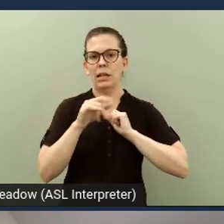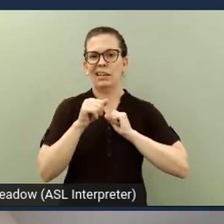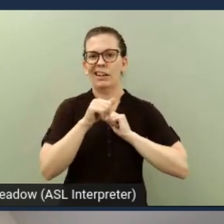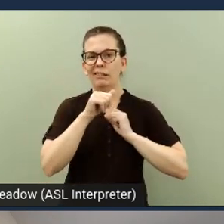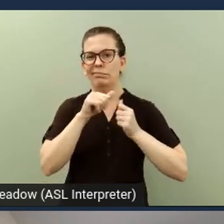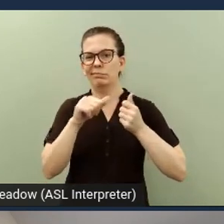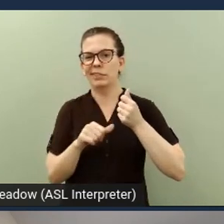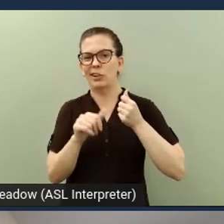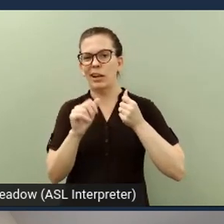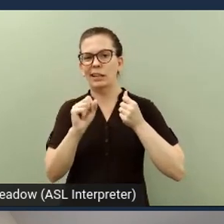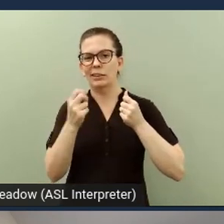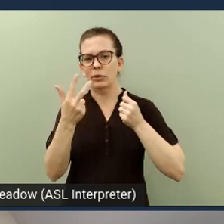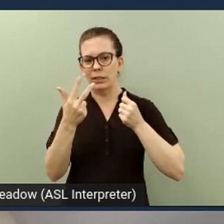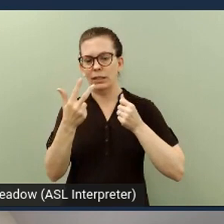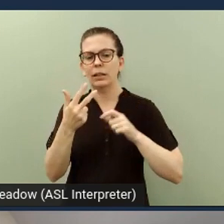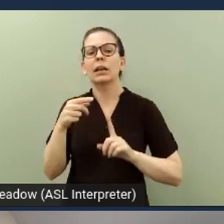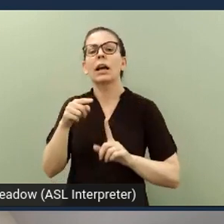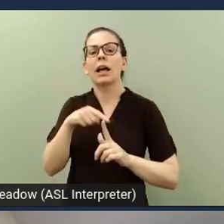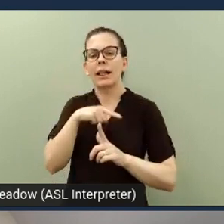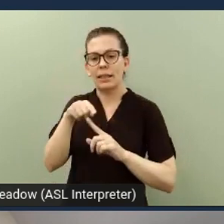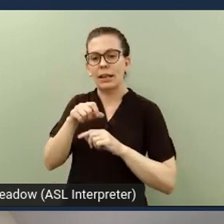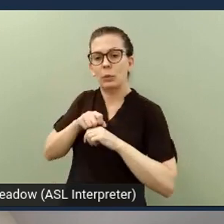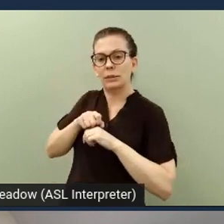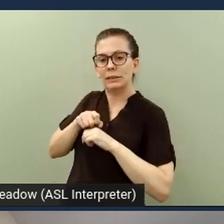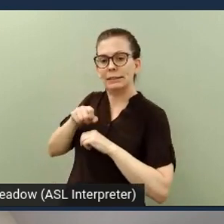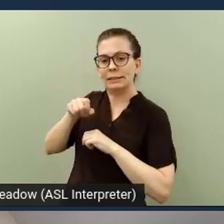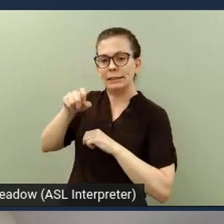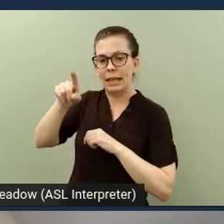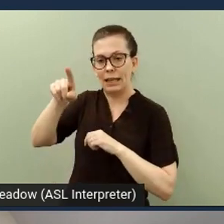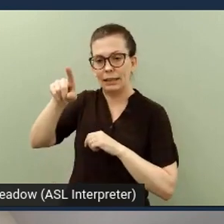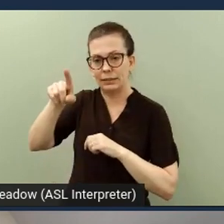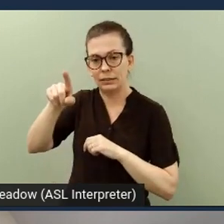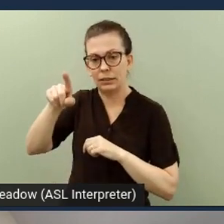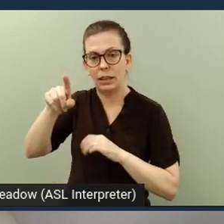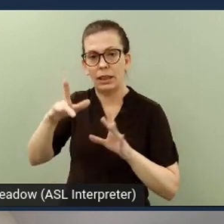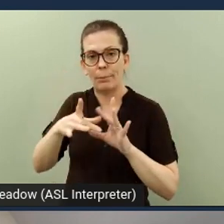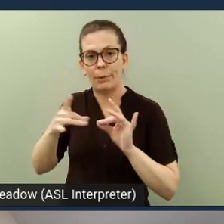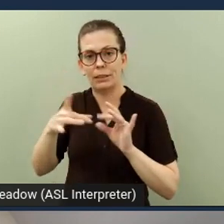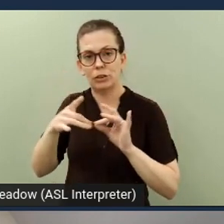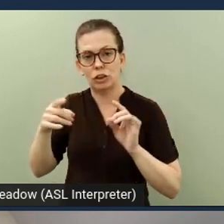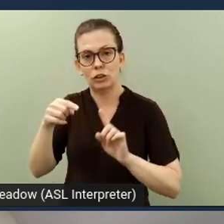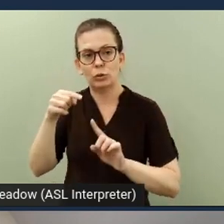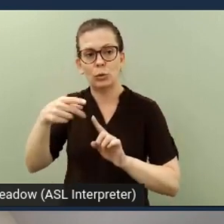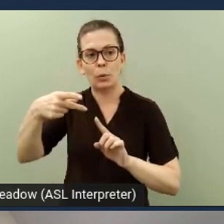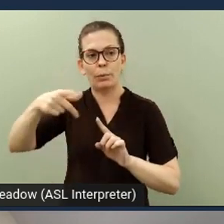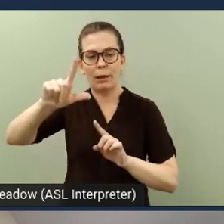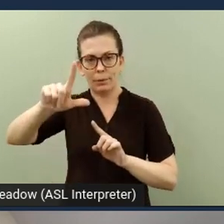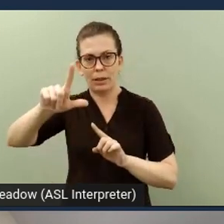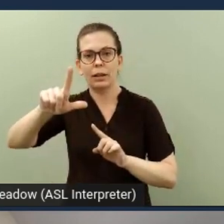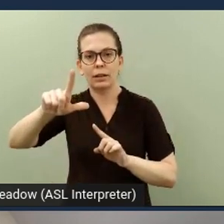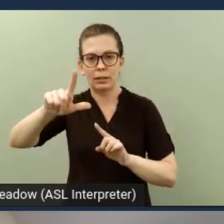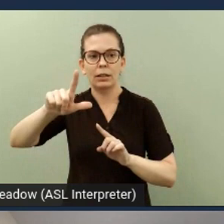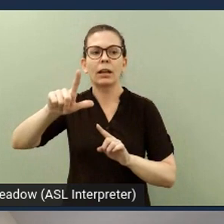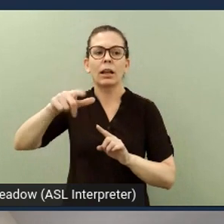and the Fargate task will send this message back to the pipeline, saying that the pipeline,